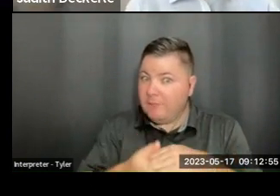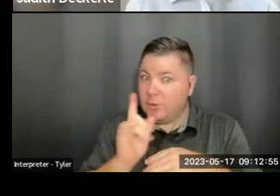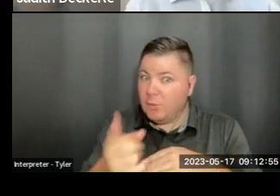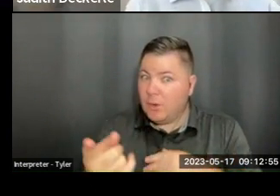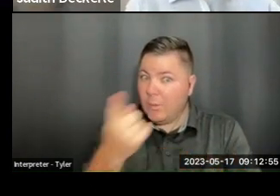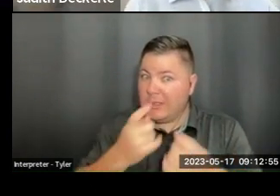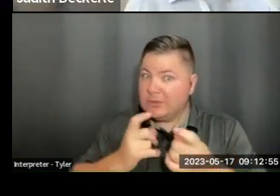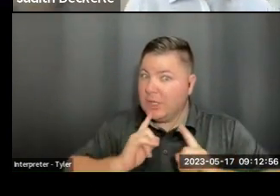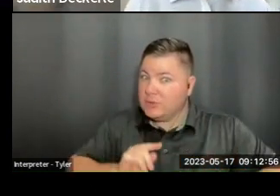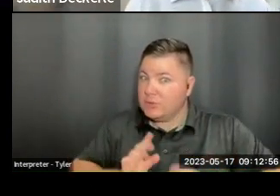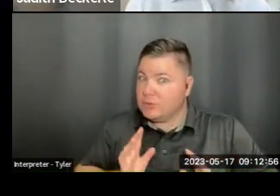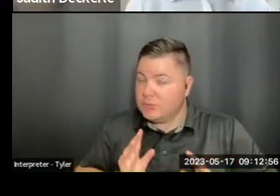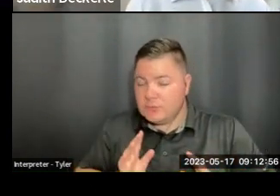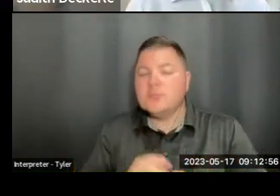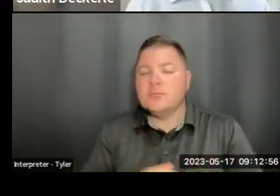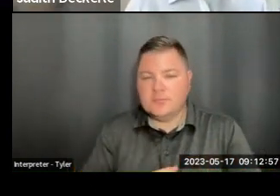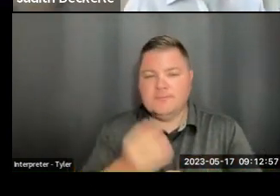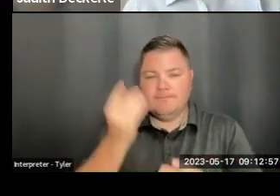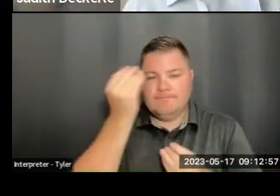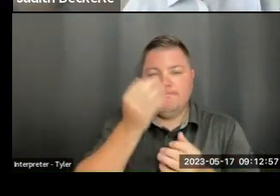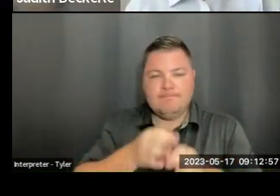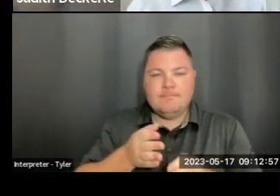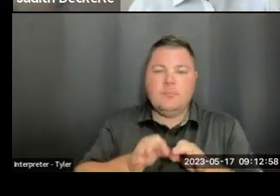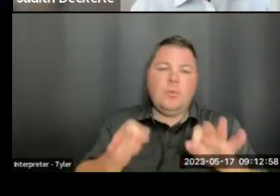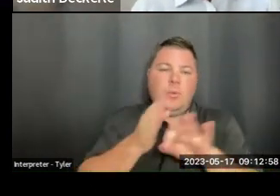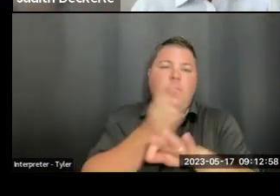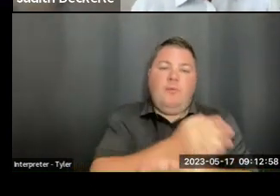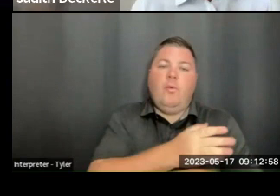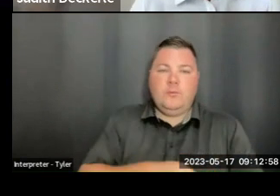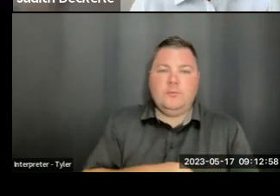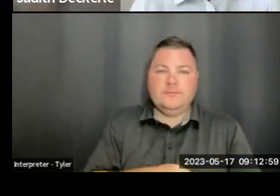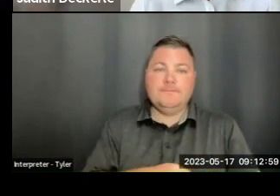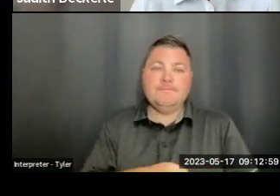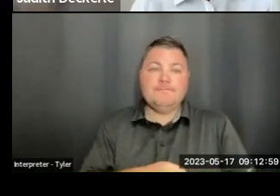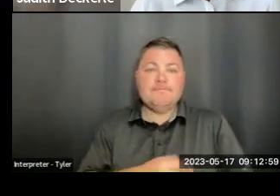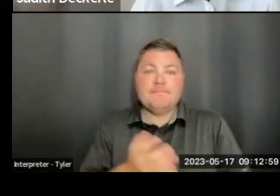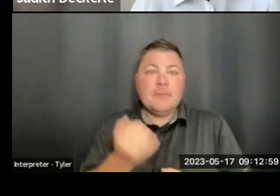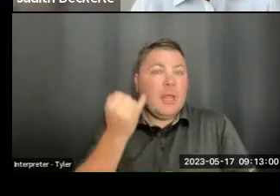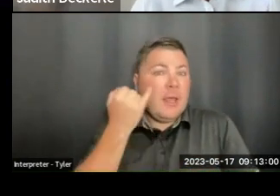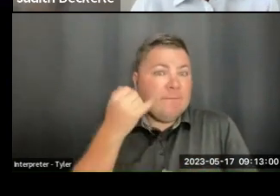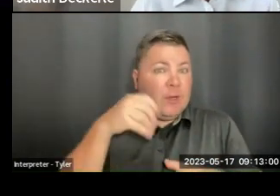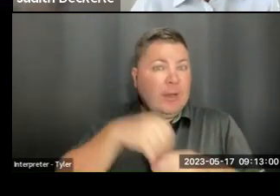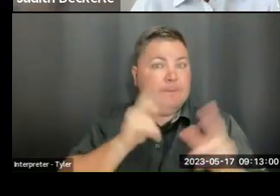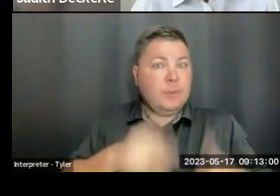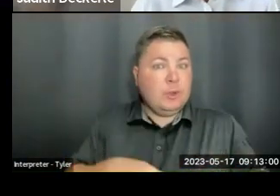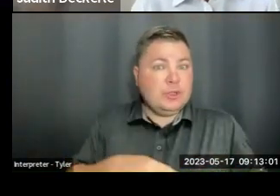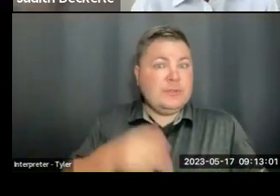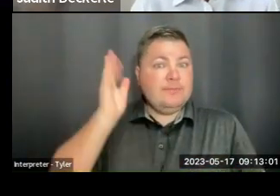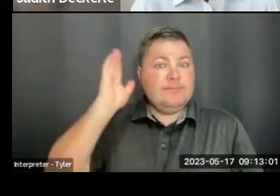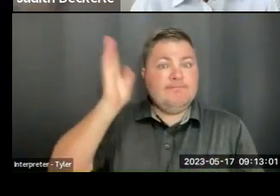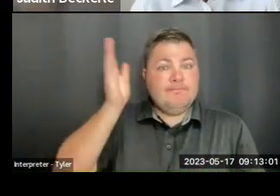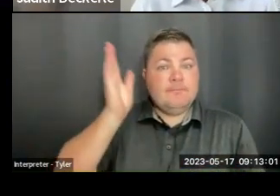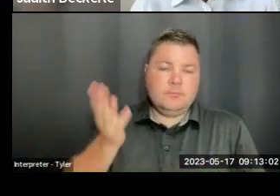Will you have questions-and-answer sessions?